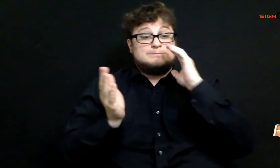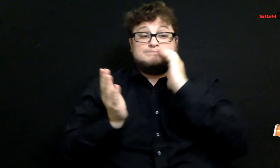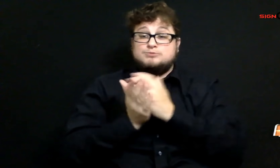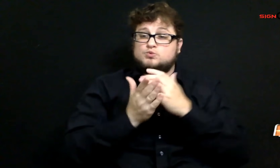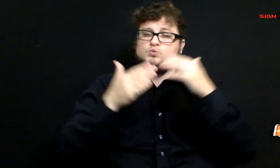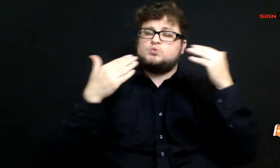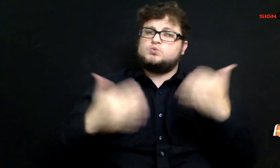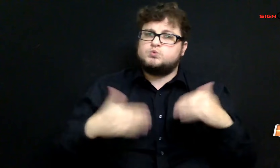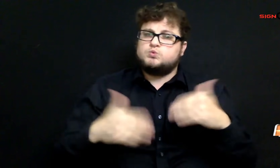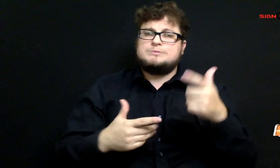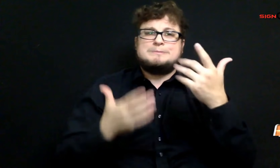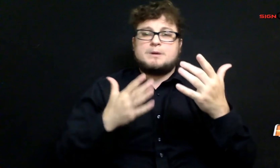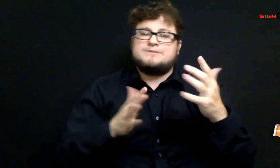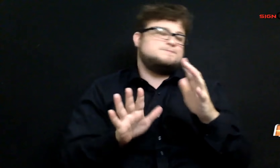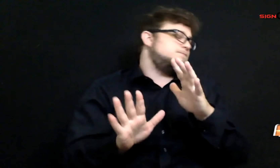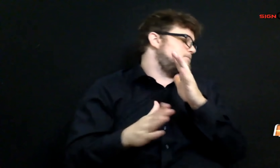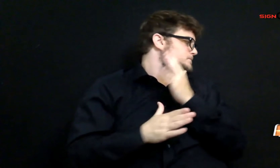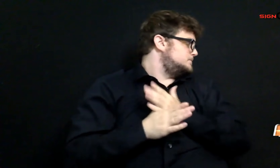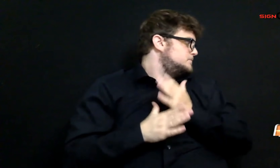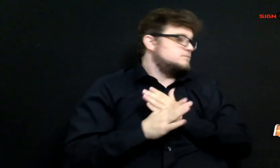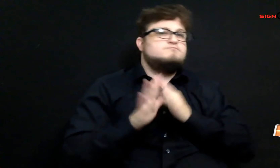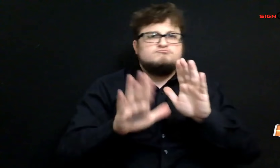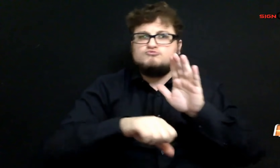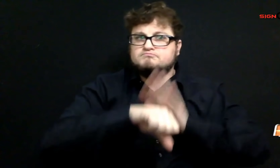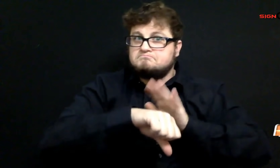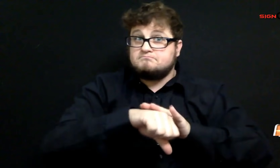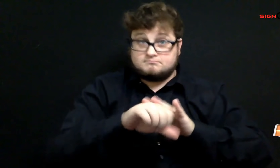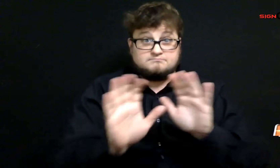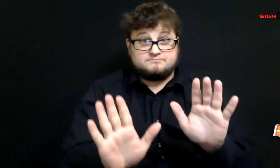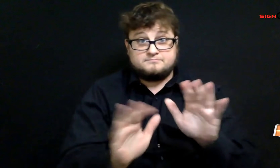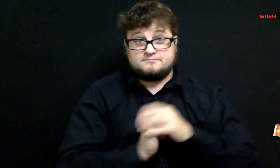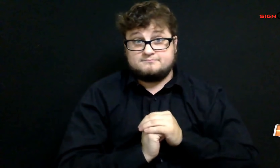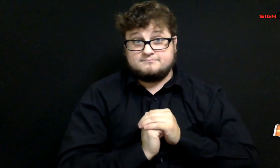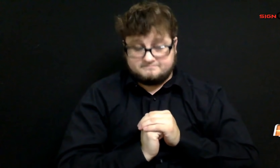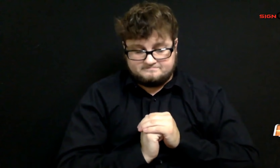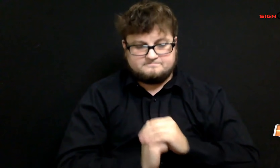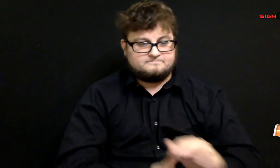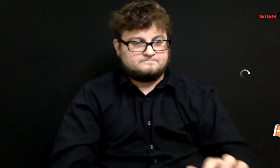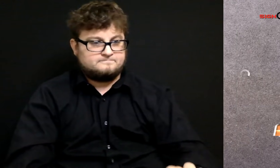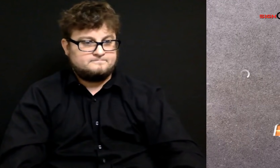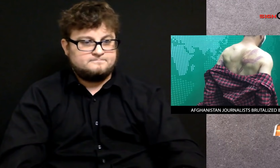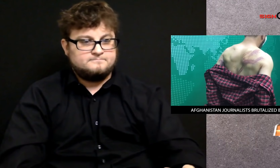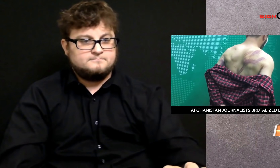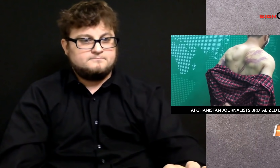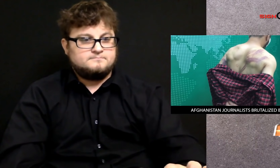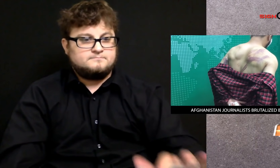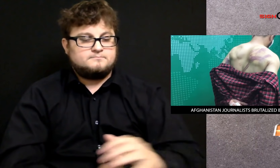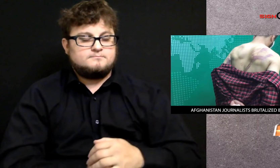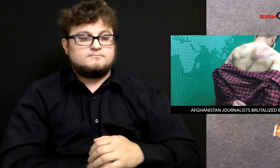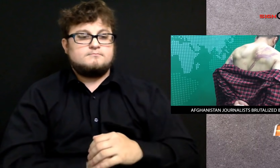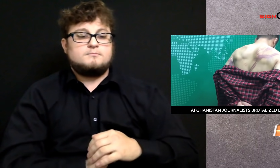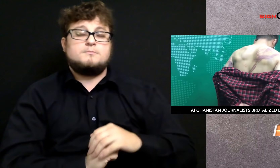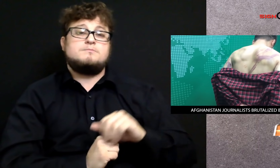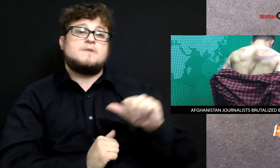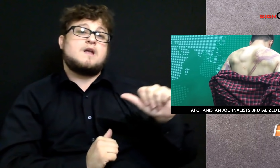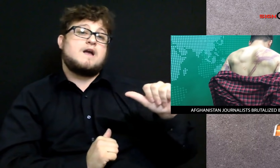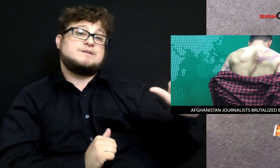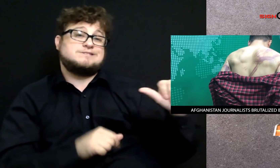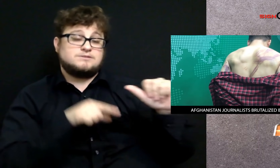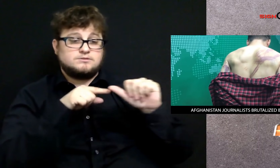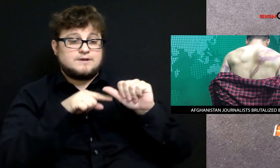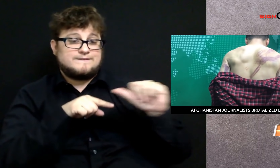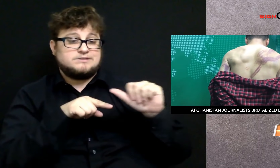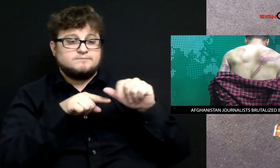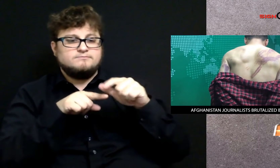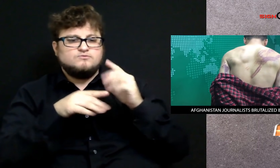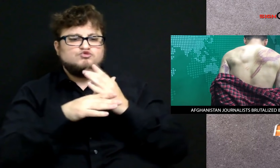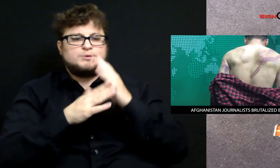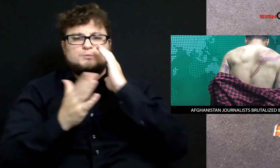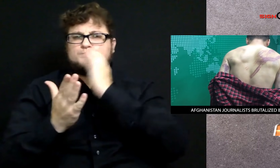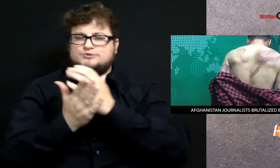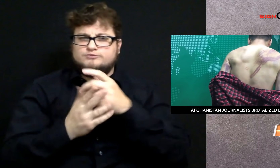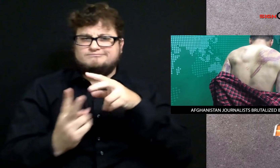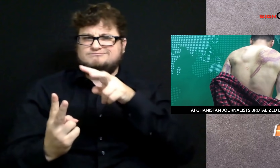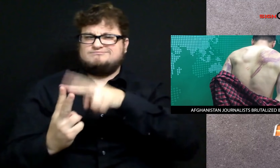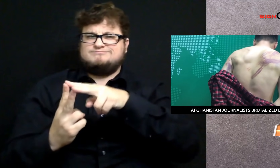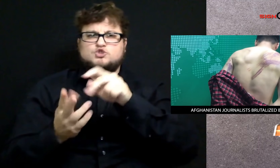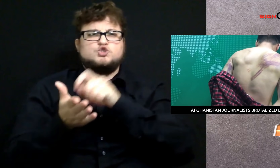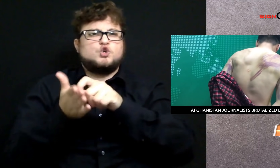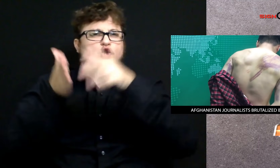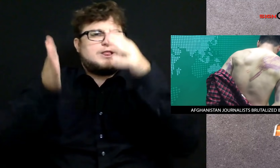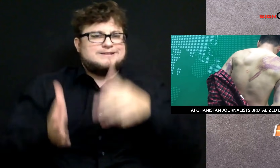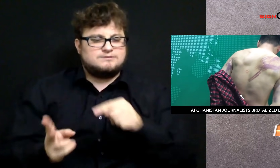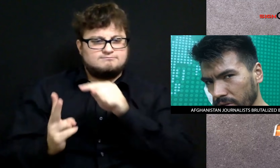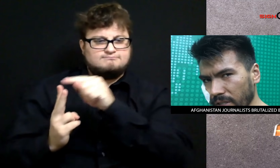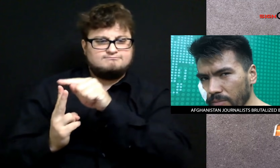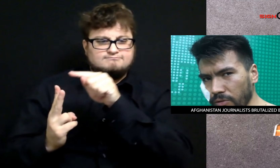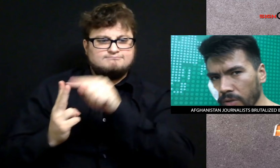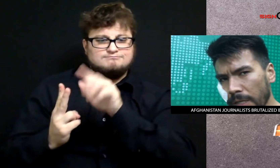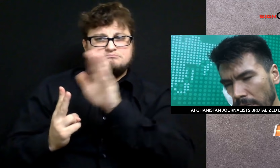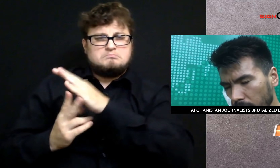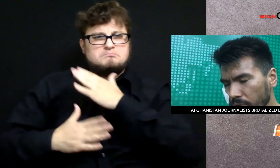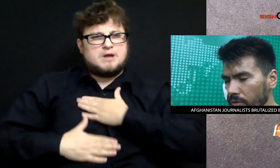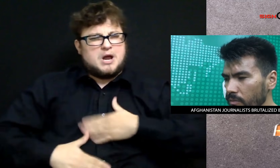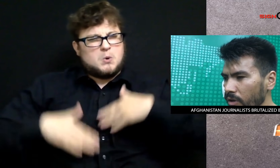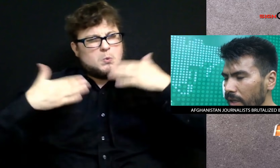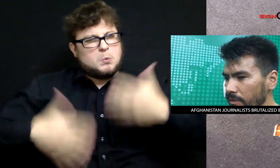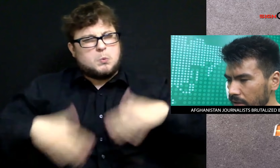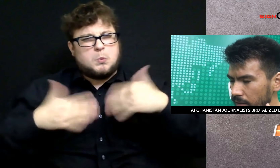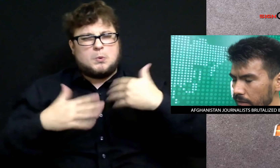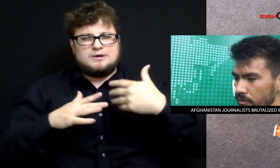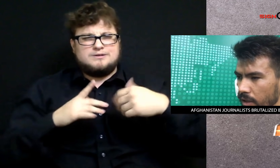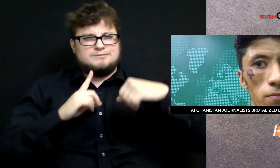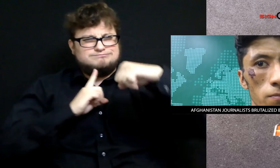we want to warn you the images in this story may be disturbing to some viewers